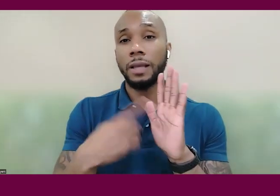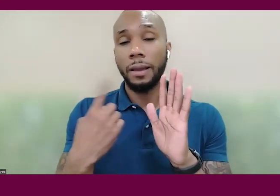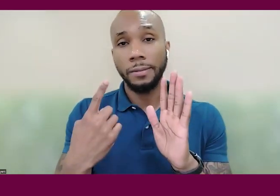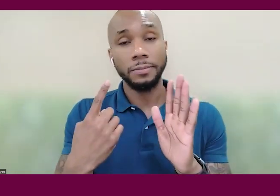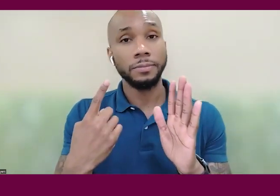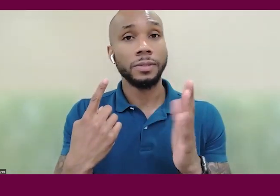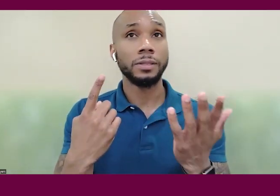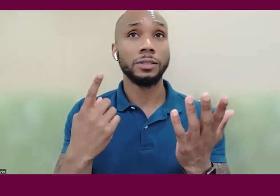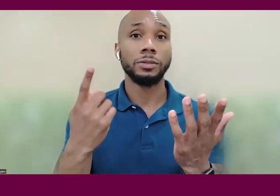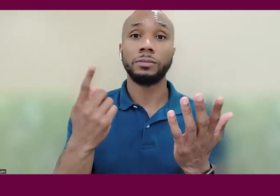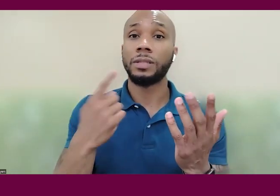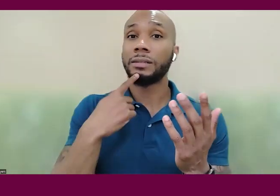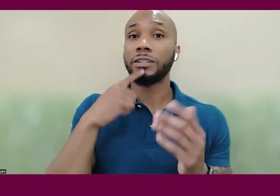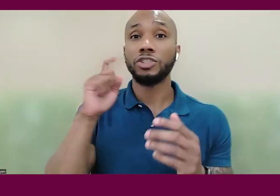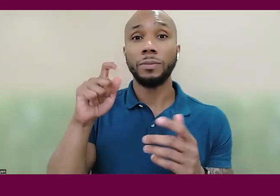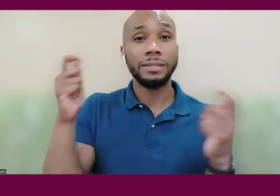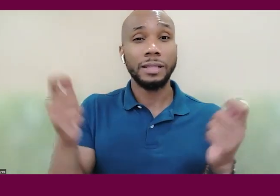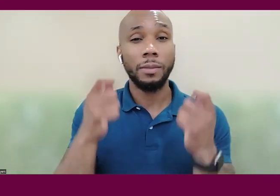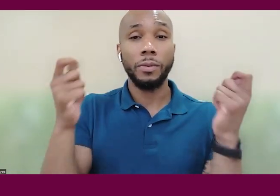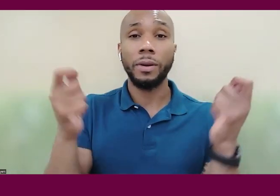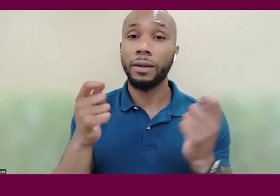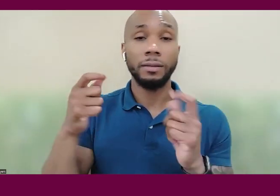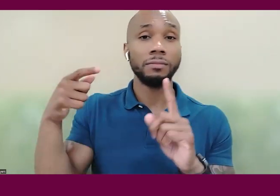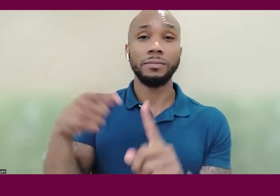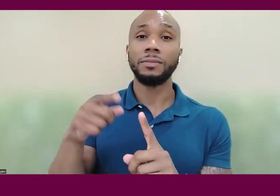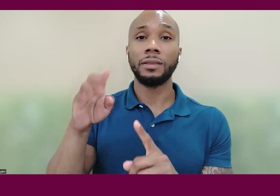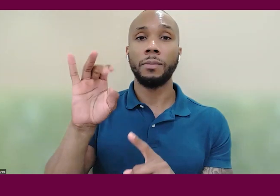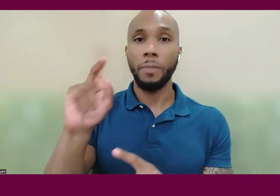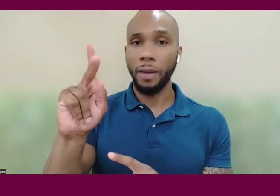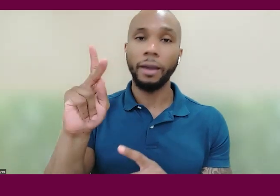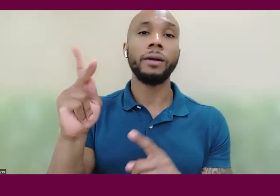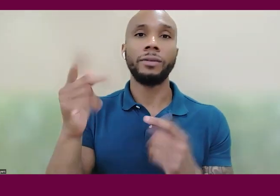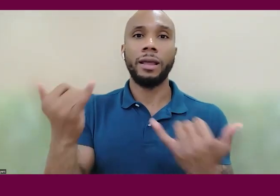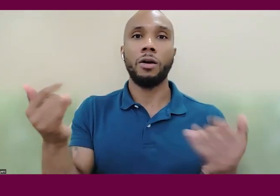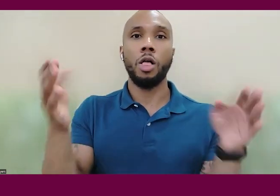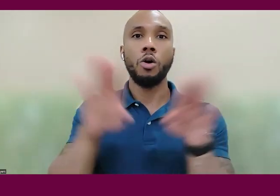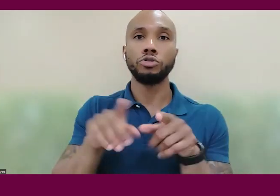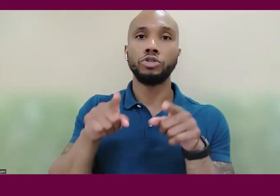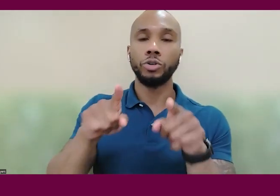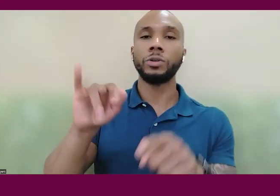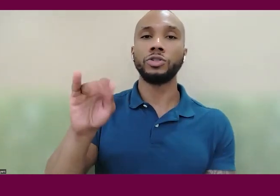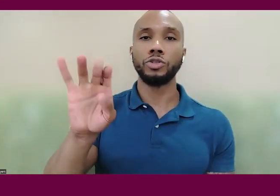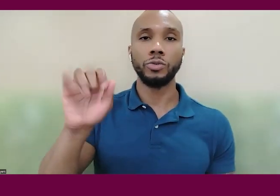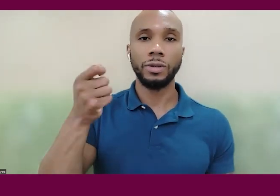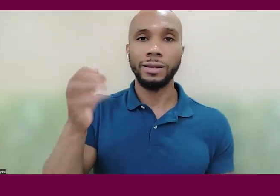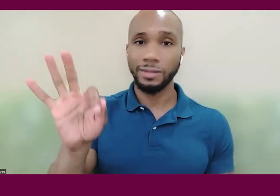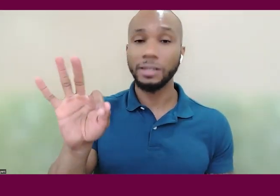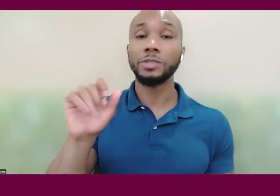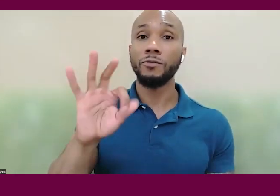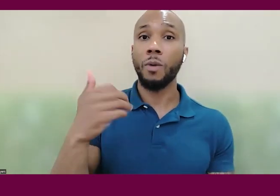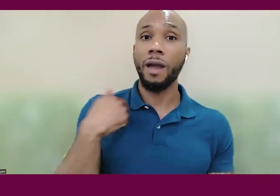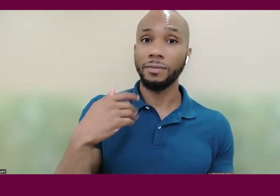Sometimes they say it should be celebrating the fact that now the banks are closed during Juneteenth, so if you got the day off work, forget you handling your business.